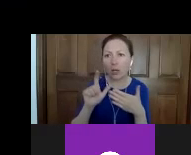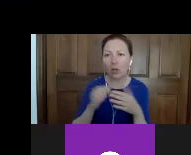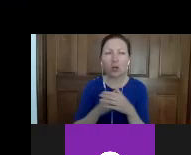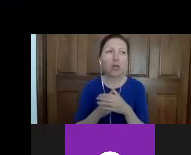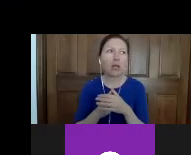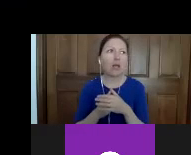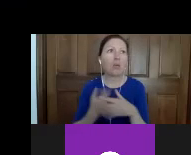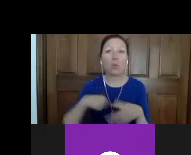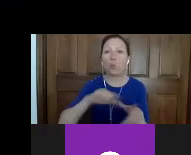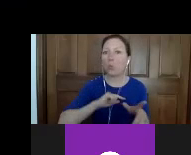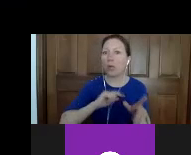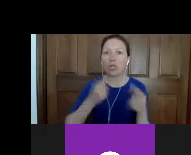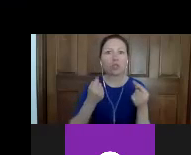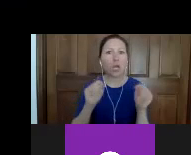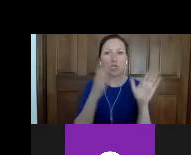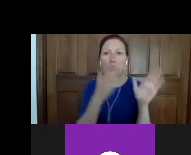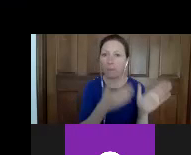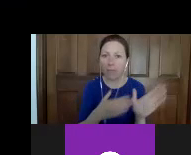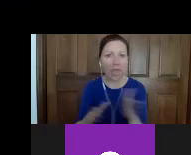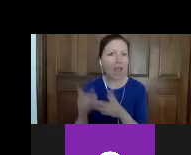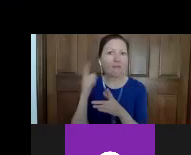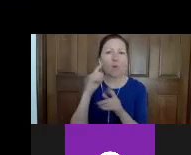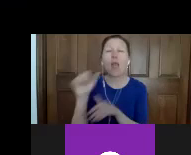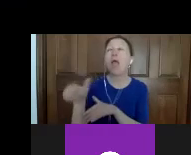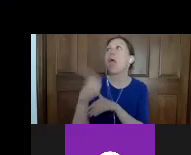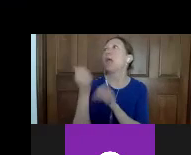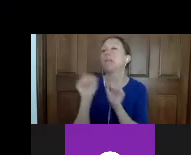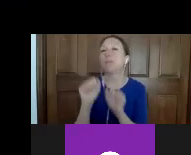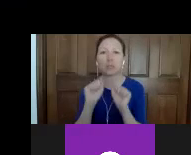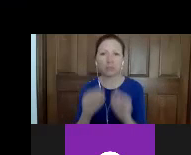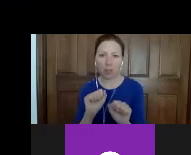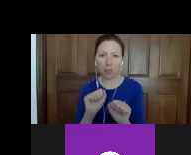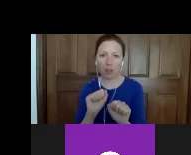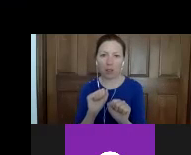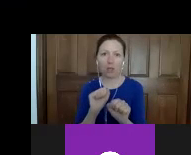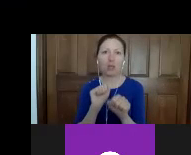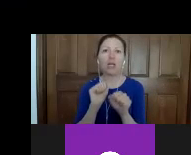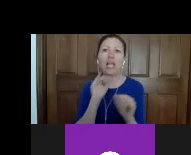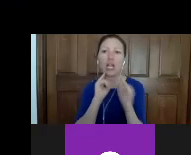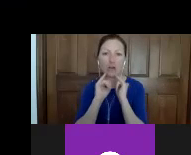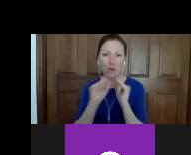any possible job interview question. So we strongly recommend if you're really